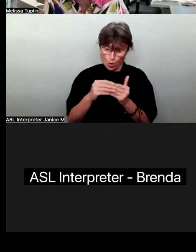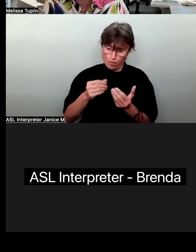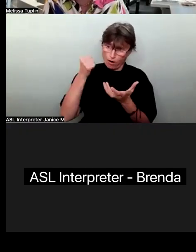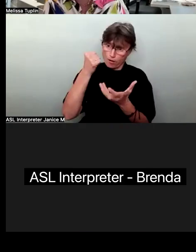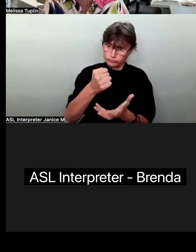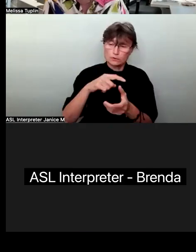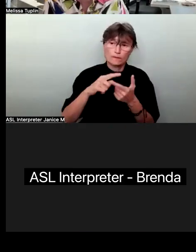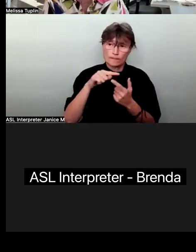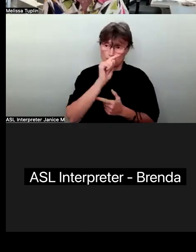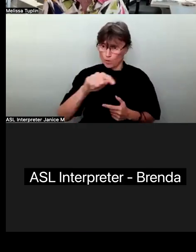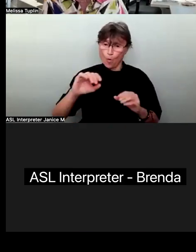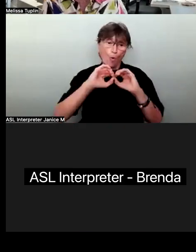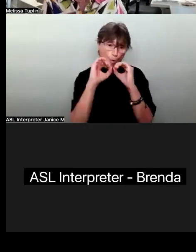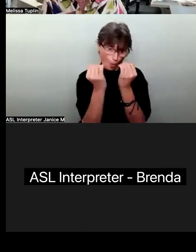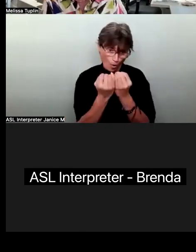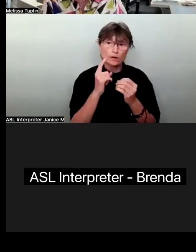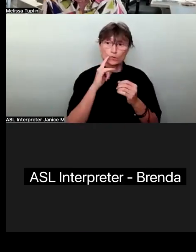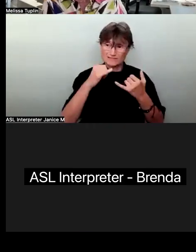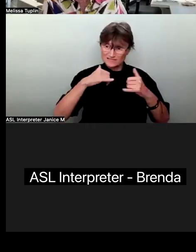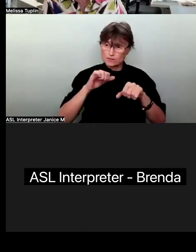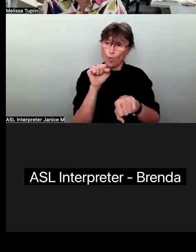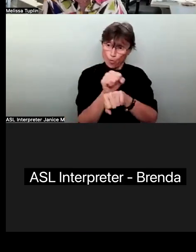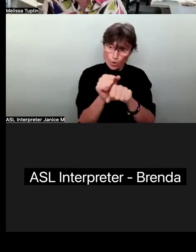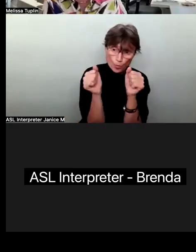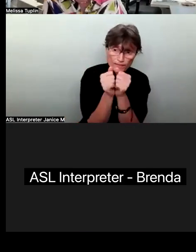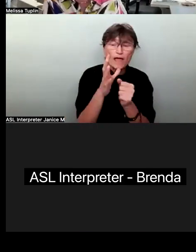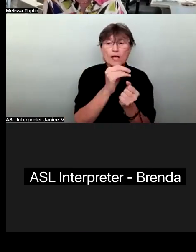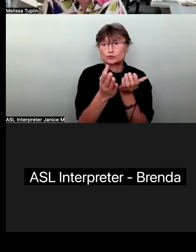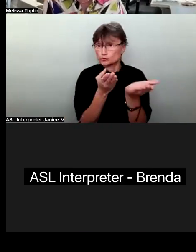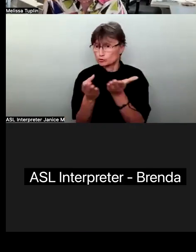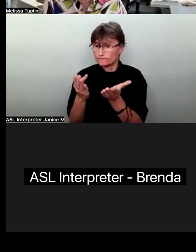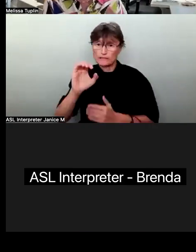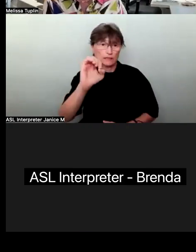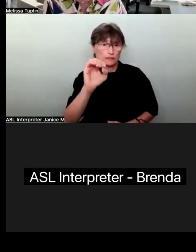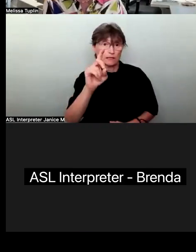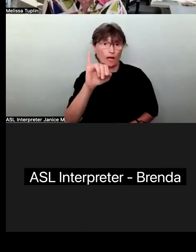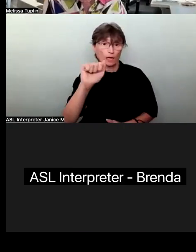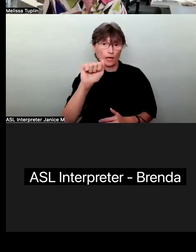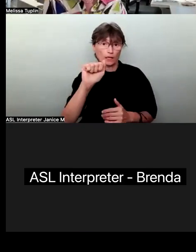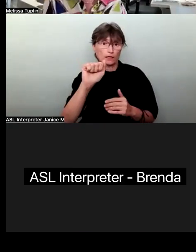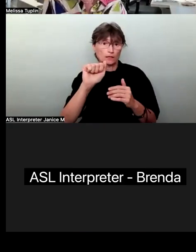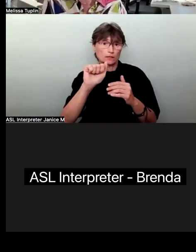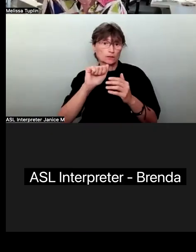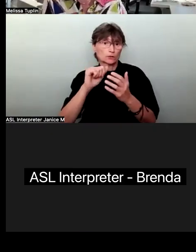works with and serves an equity-deserving community as defined by our listed equity